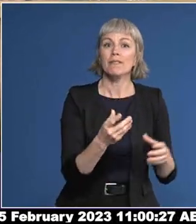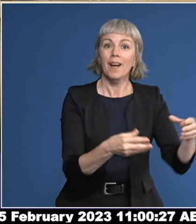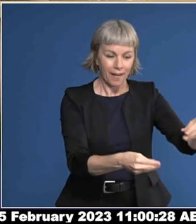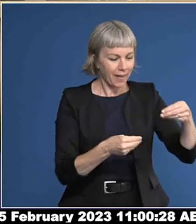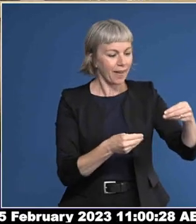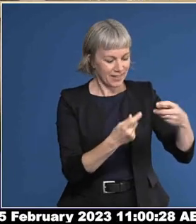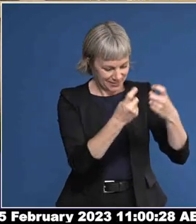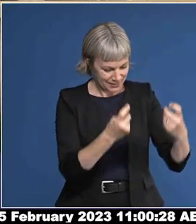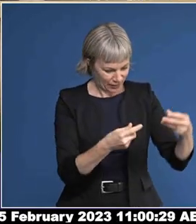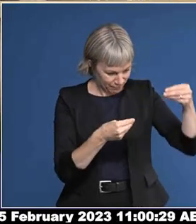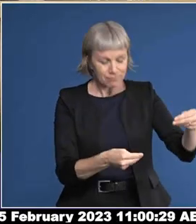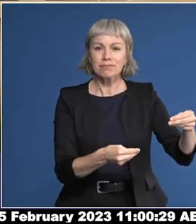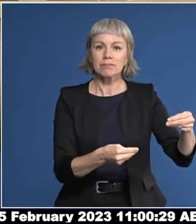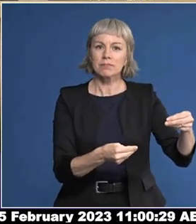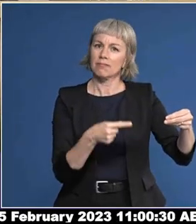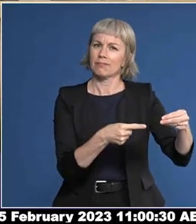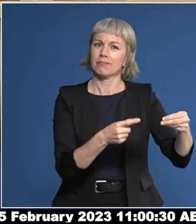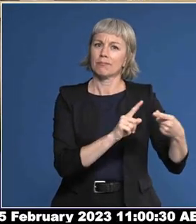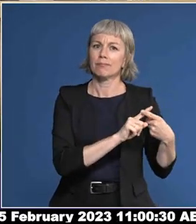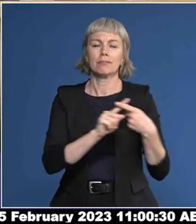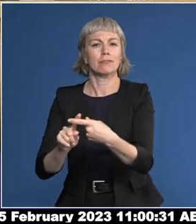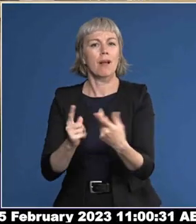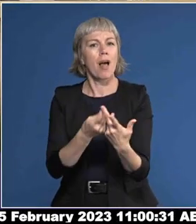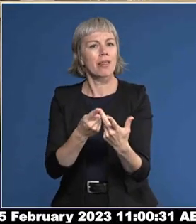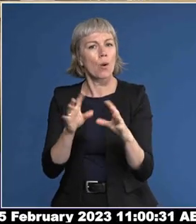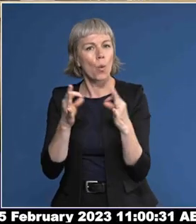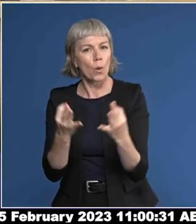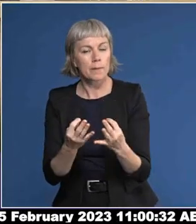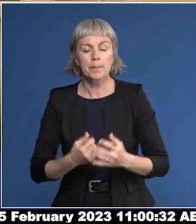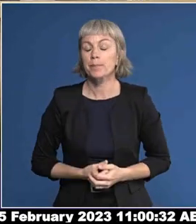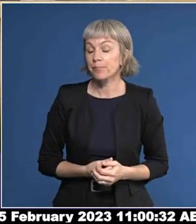Look, first aid, fire safety, black and white, doesn't matter what environment you're